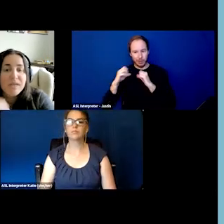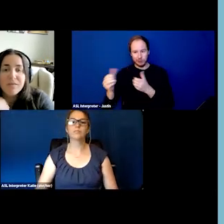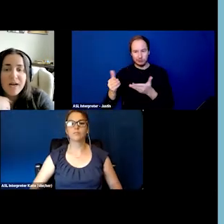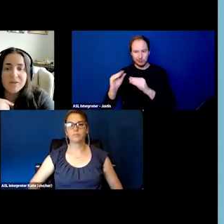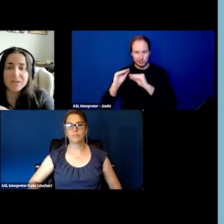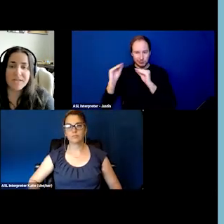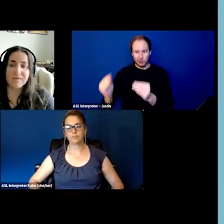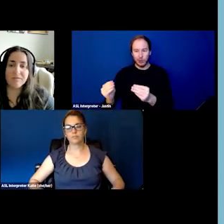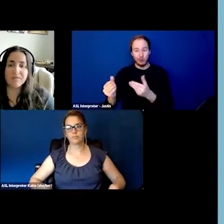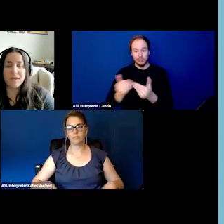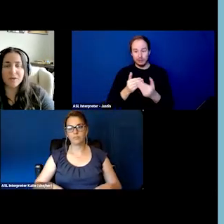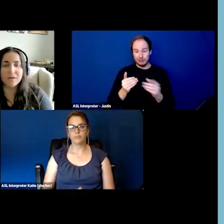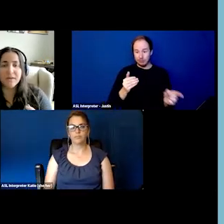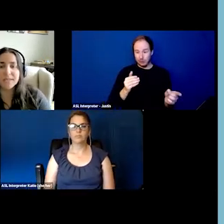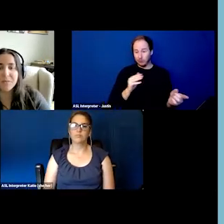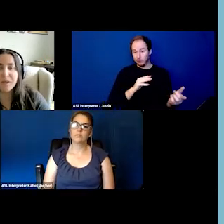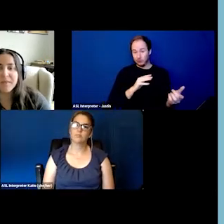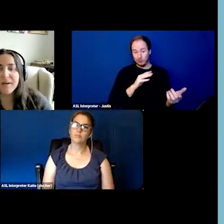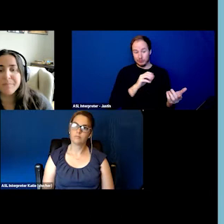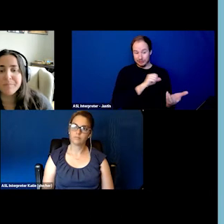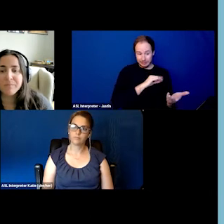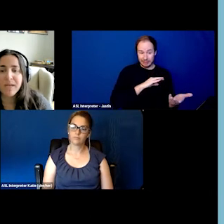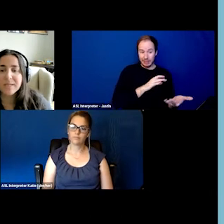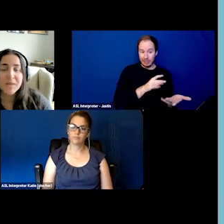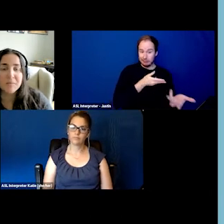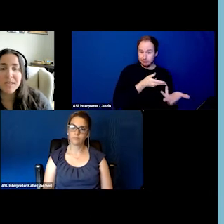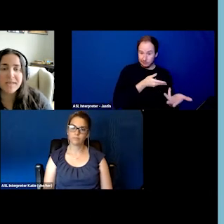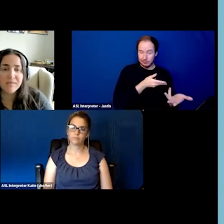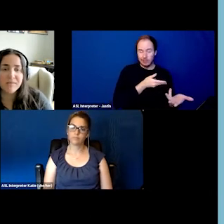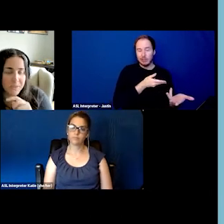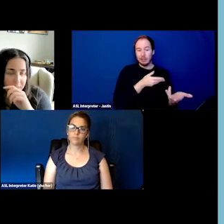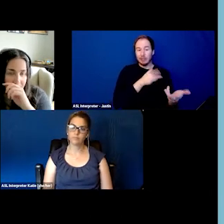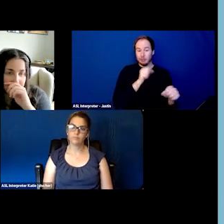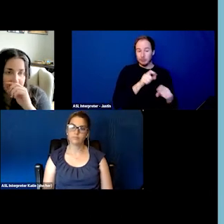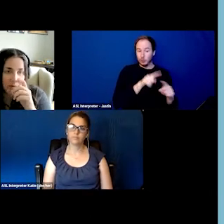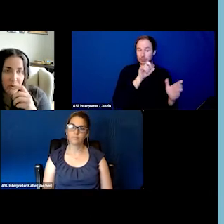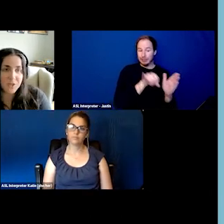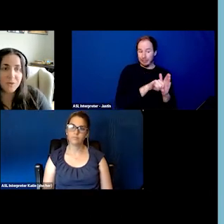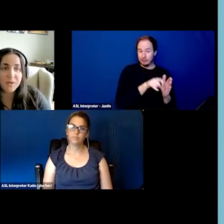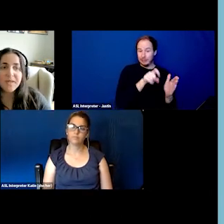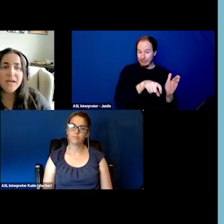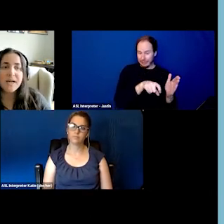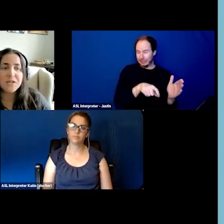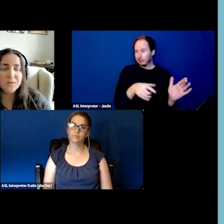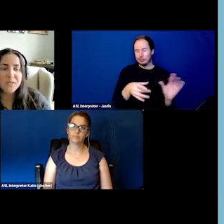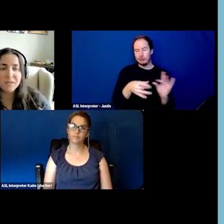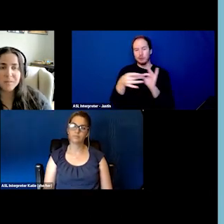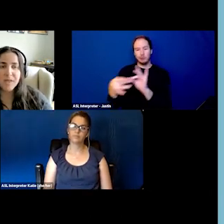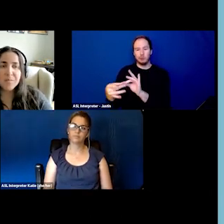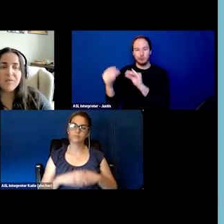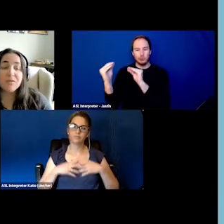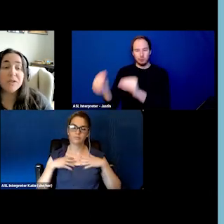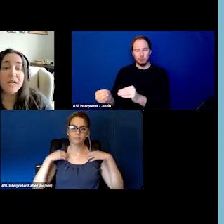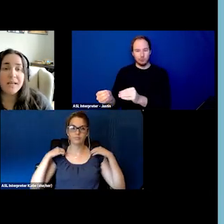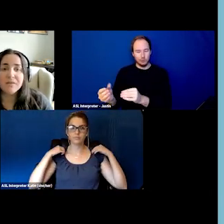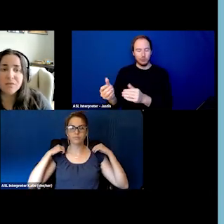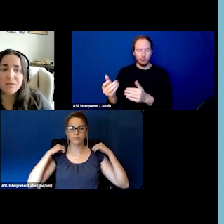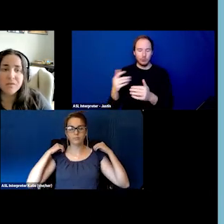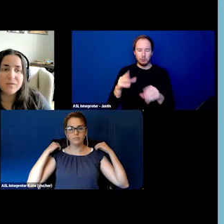even if the outreach staff that you're connected with has been able to identify particular needs of yours. So again just wanted to provide a really high-level overview of some